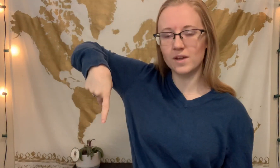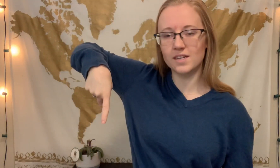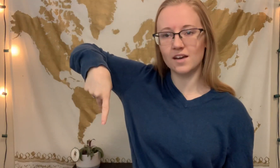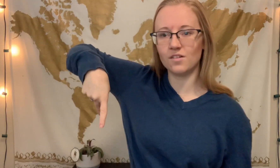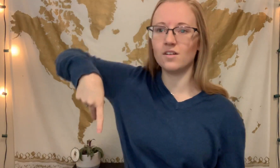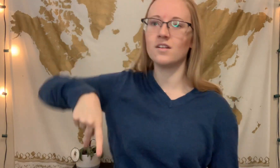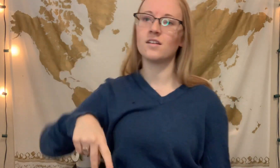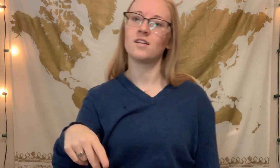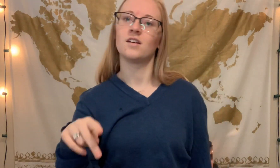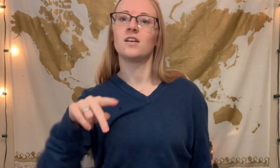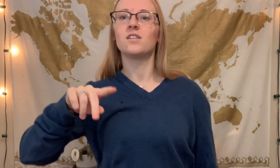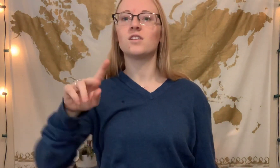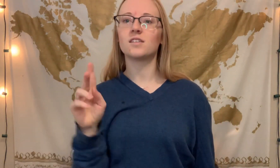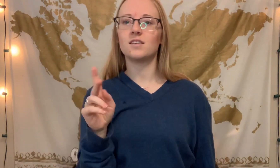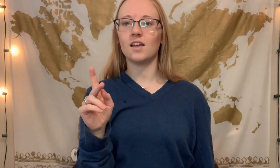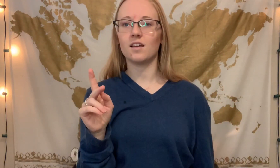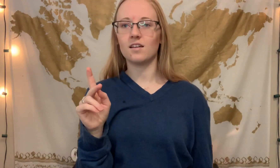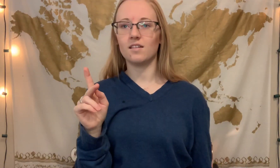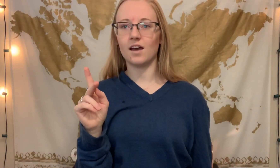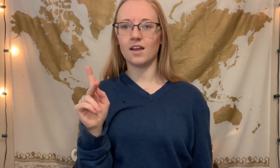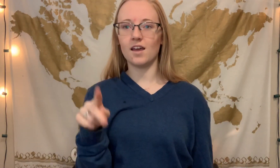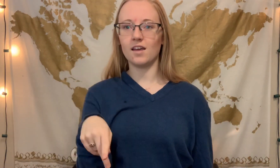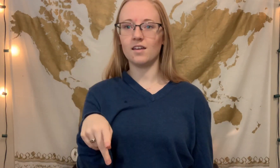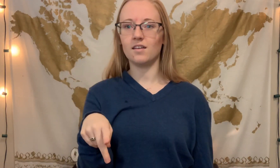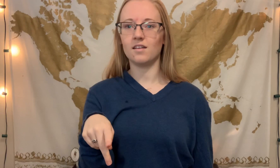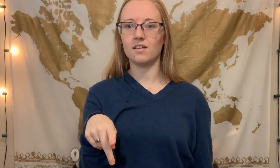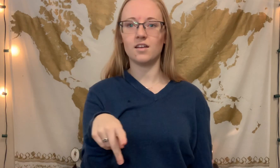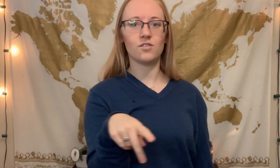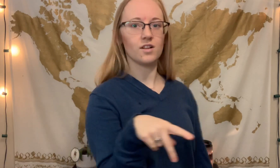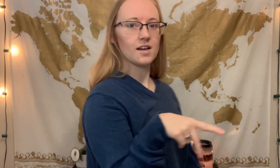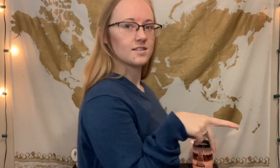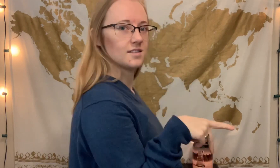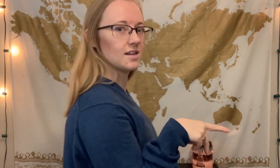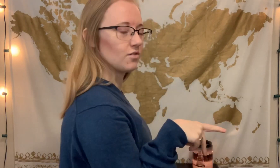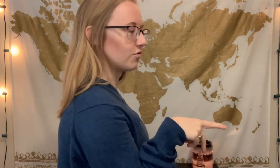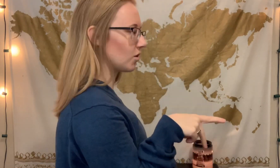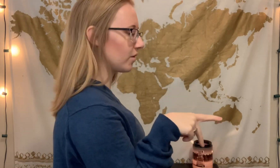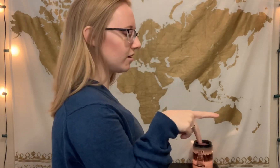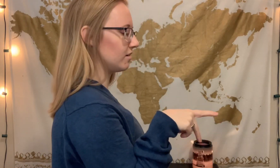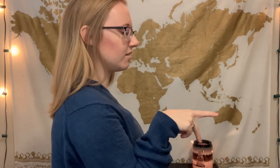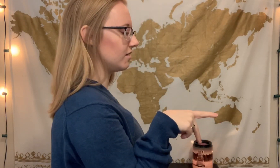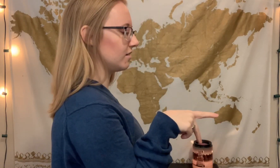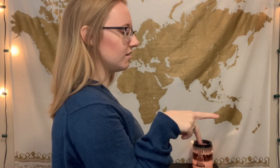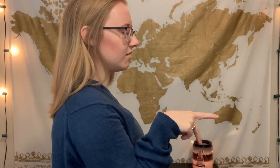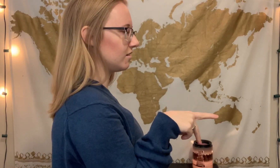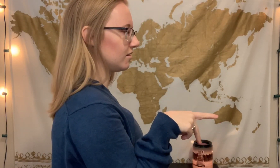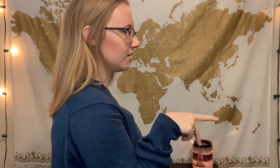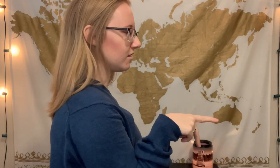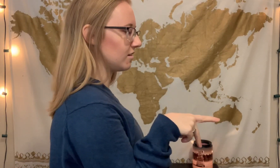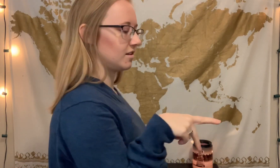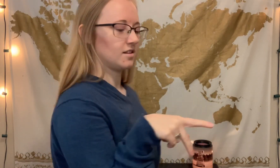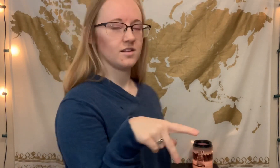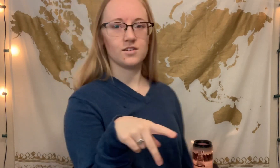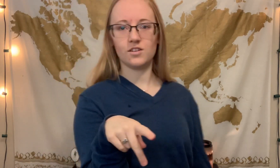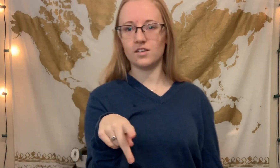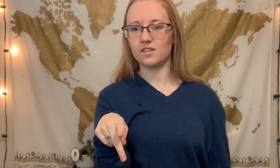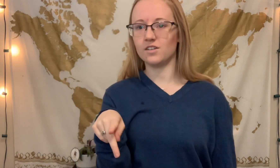way down just take that K and relax it down forward. That's all you need to do